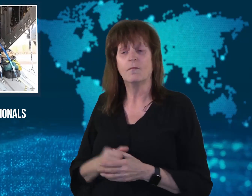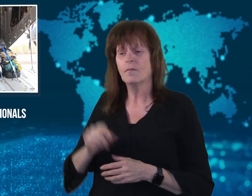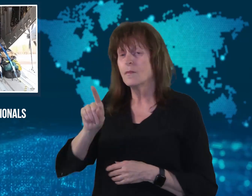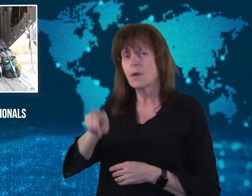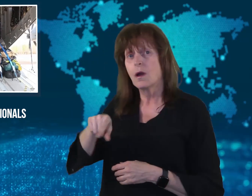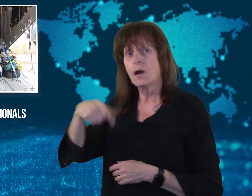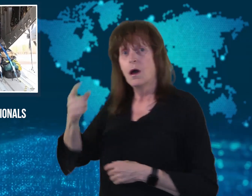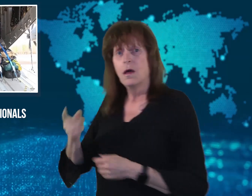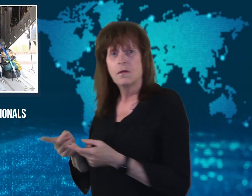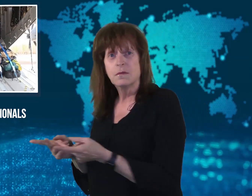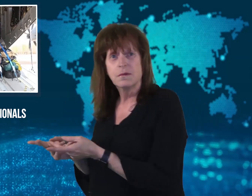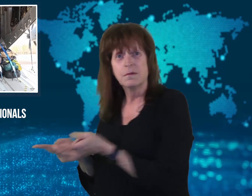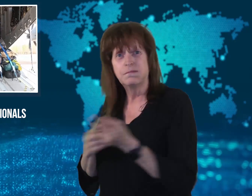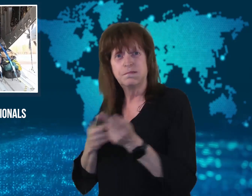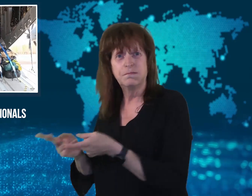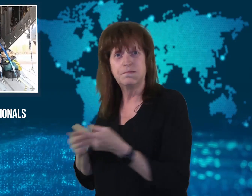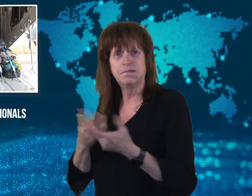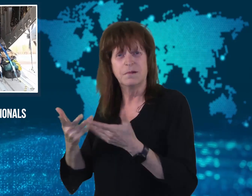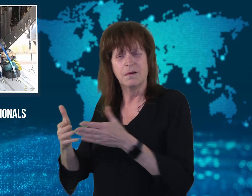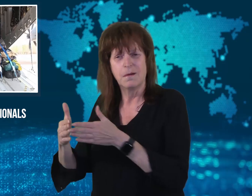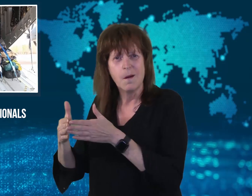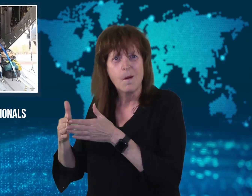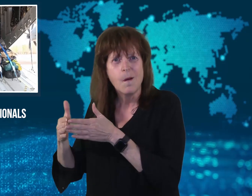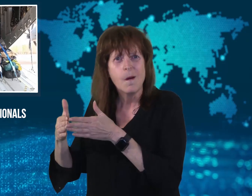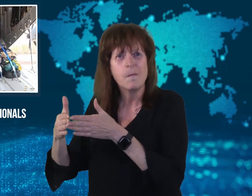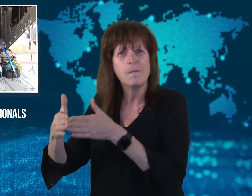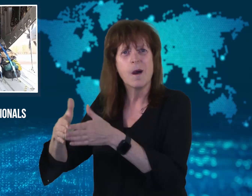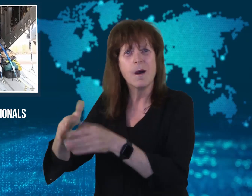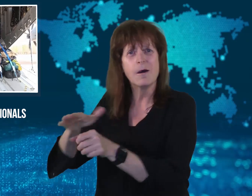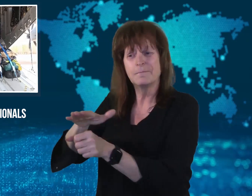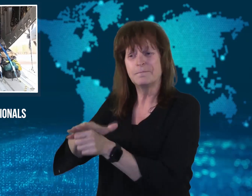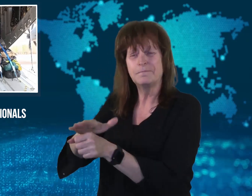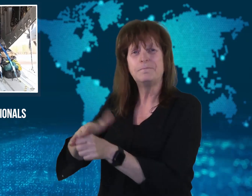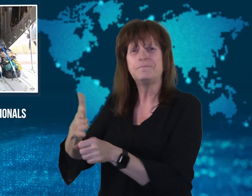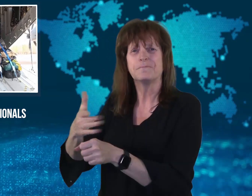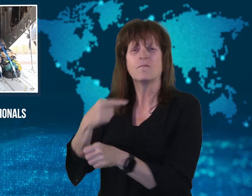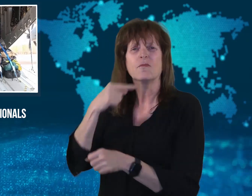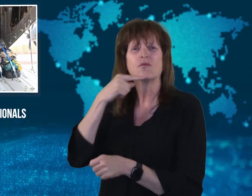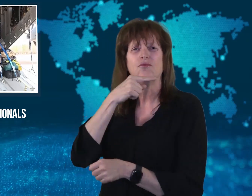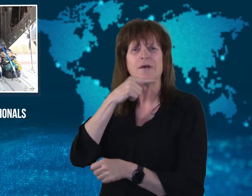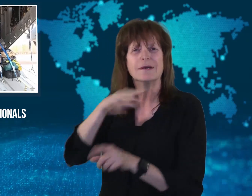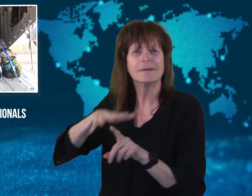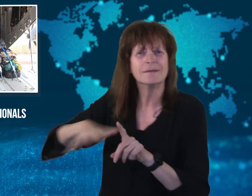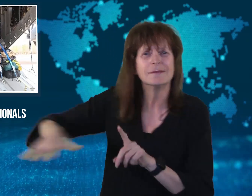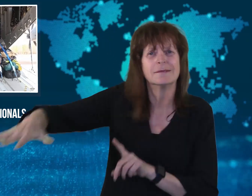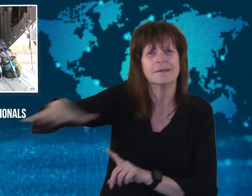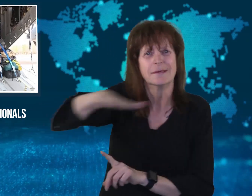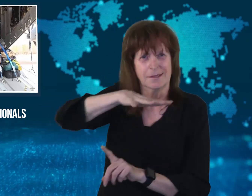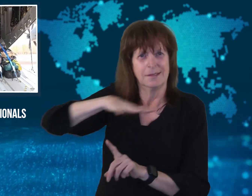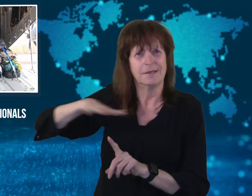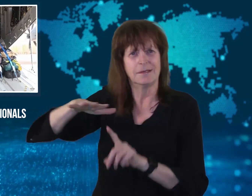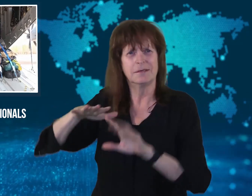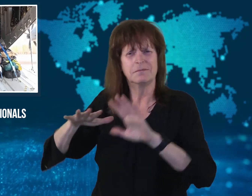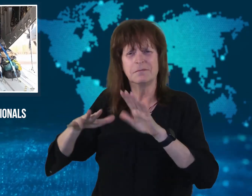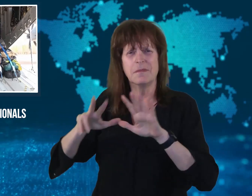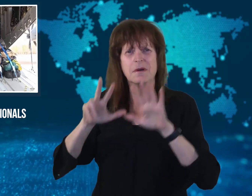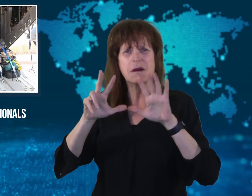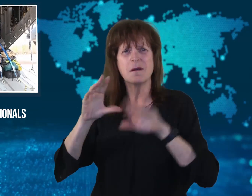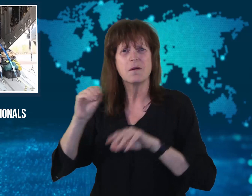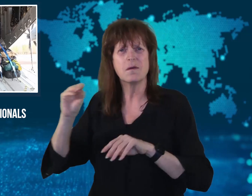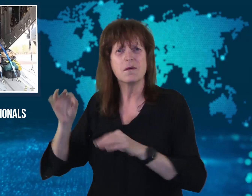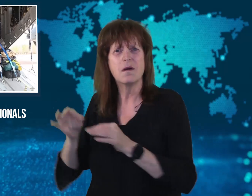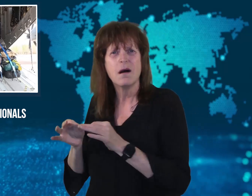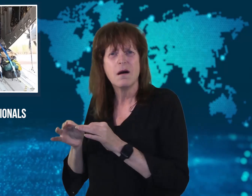road from Sudan's capital.